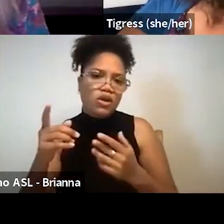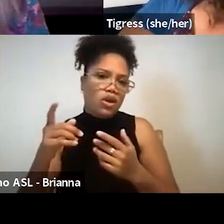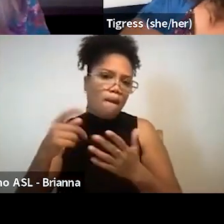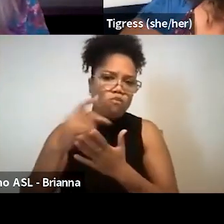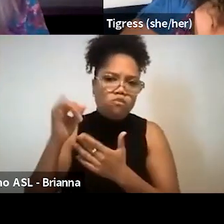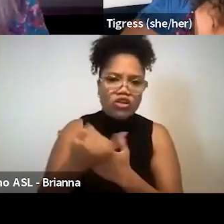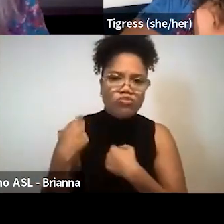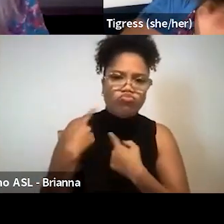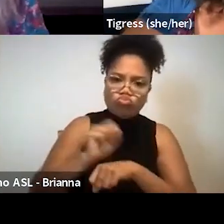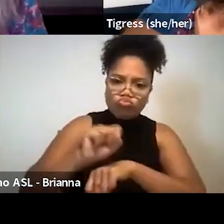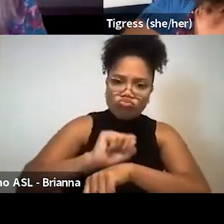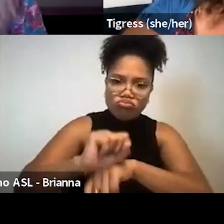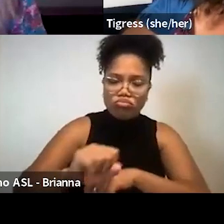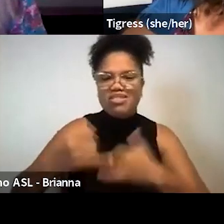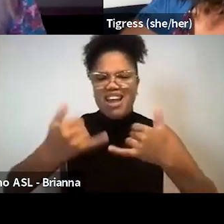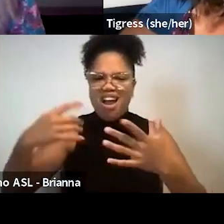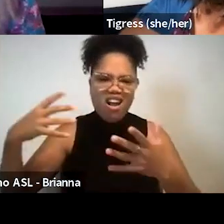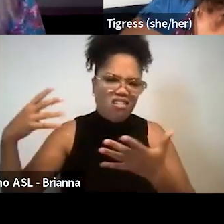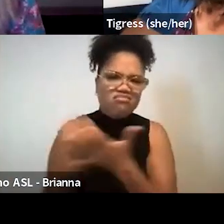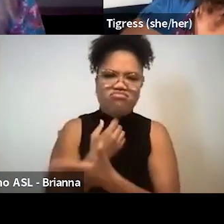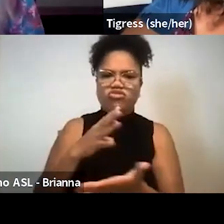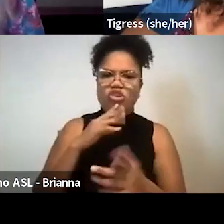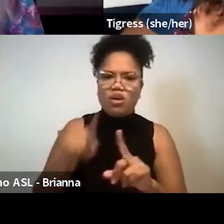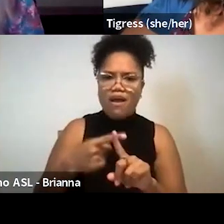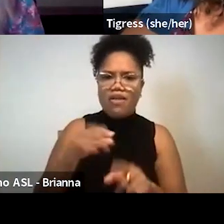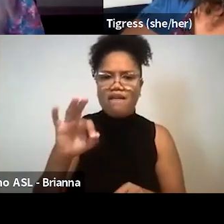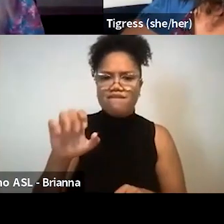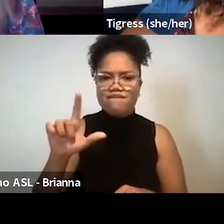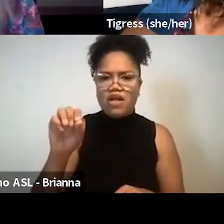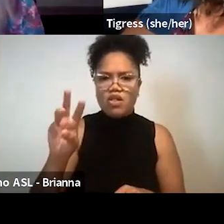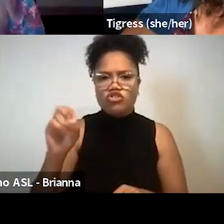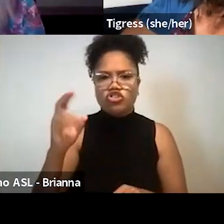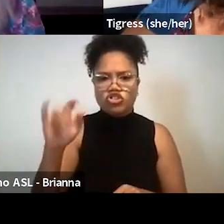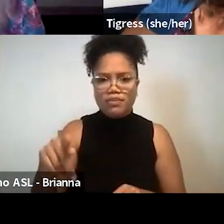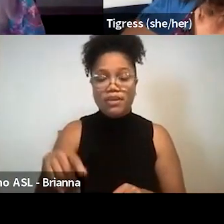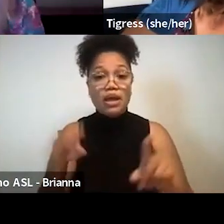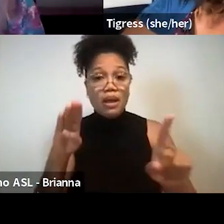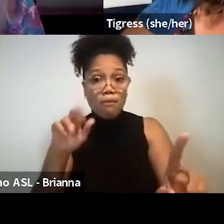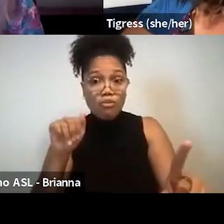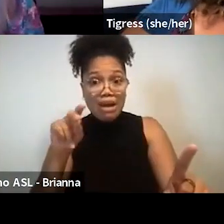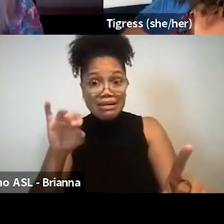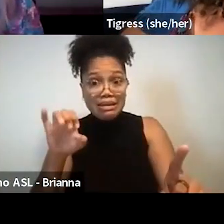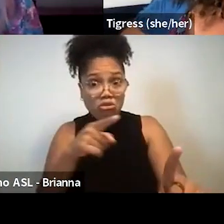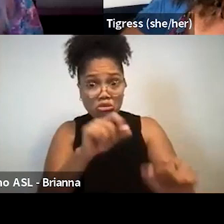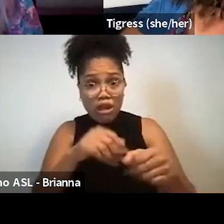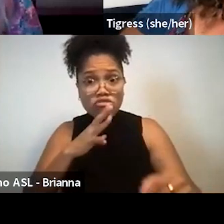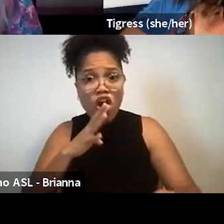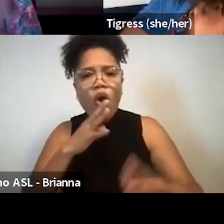But let's talk a little bit about the Fellowship. Brandi, since you are able to come on, you're welcome to just jump in wherever you see fit here.